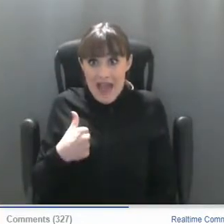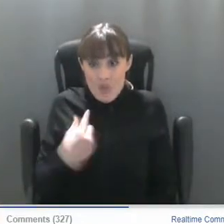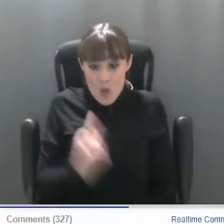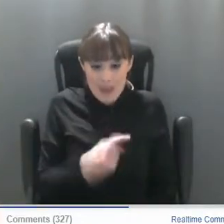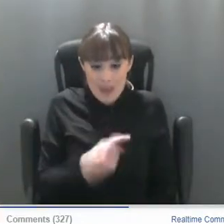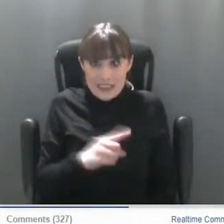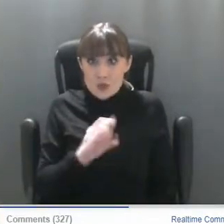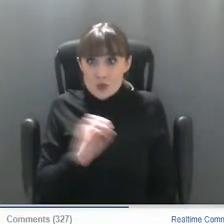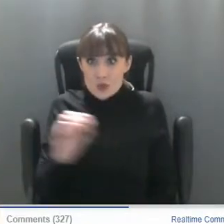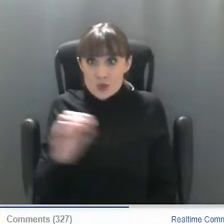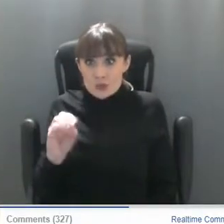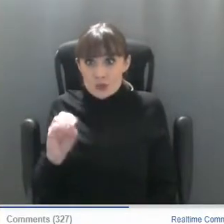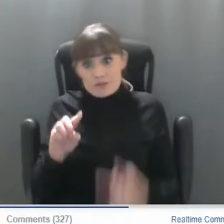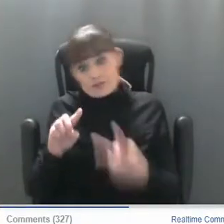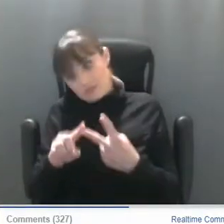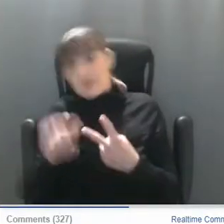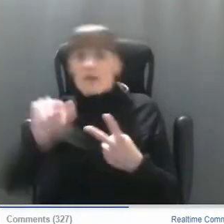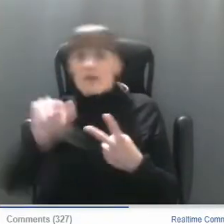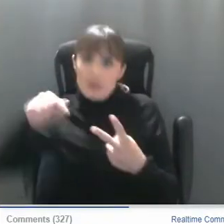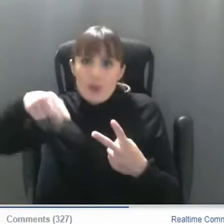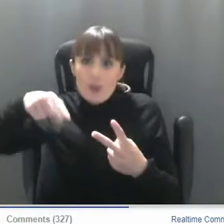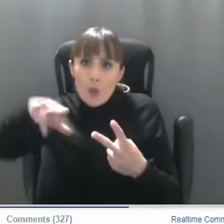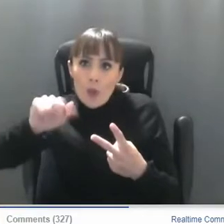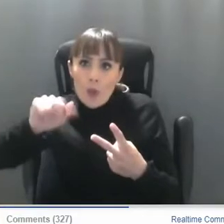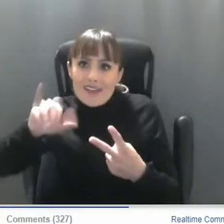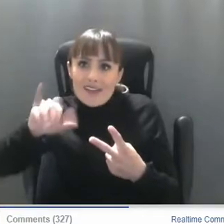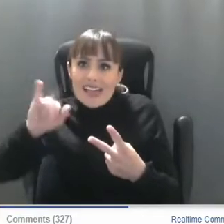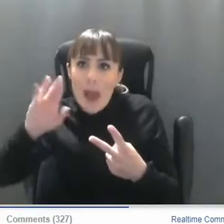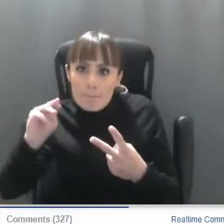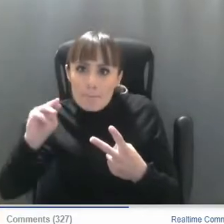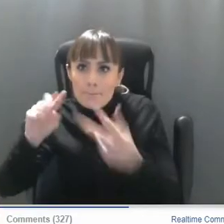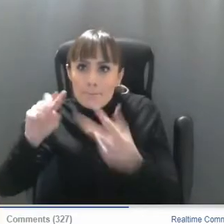with five zoos, that's really something. Yes, that's Nora and Hope. They're in the